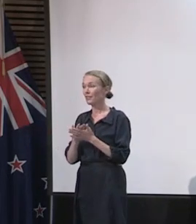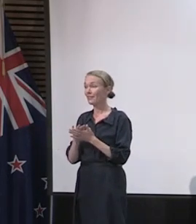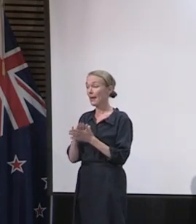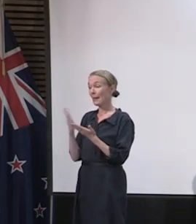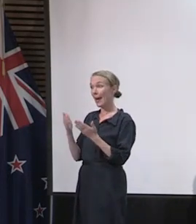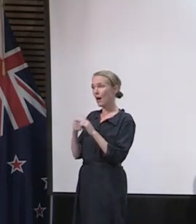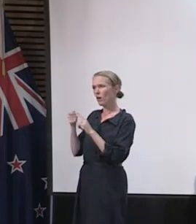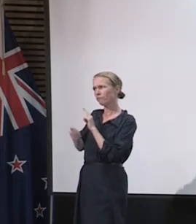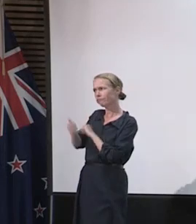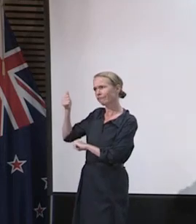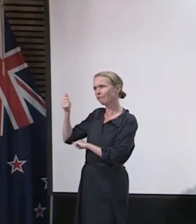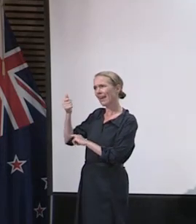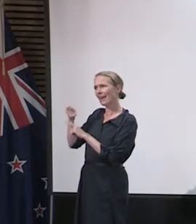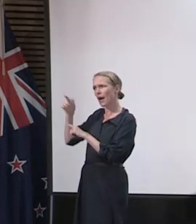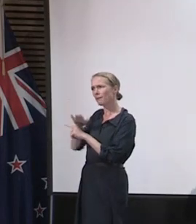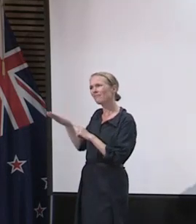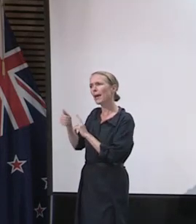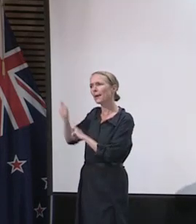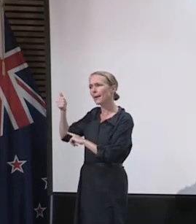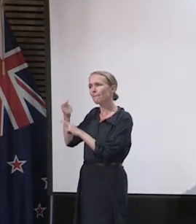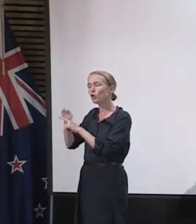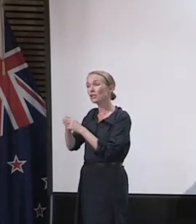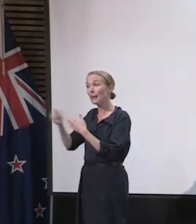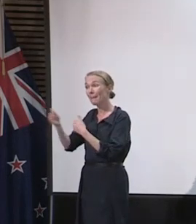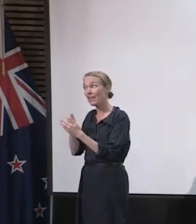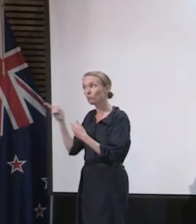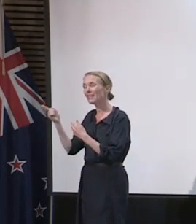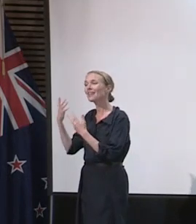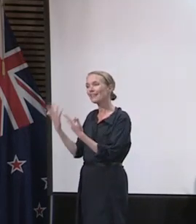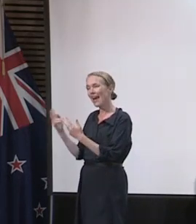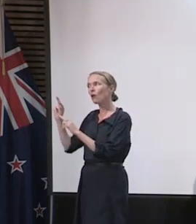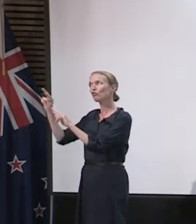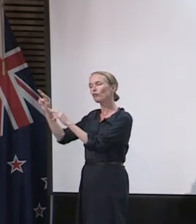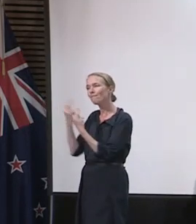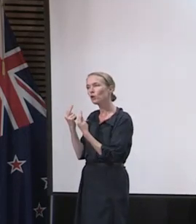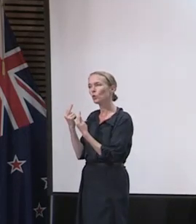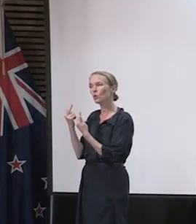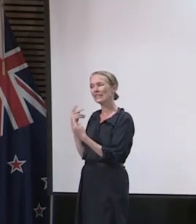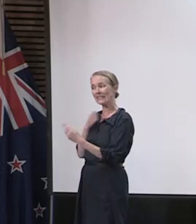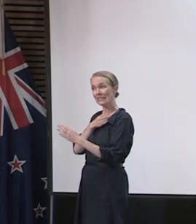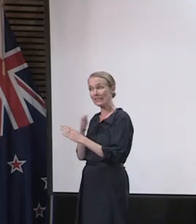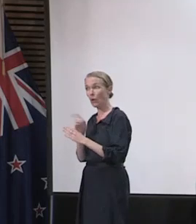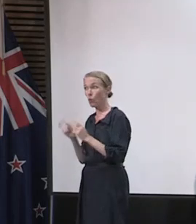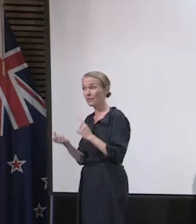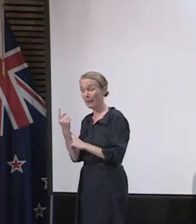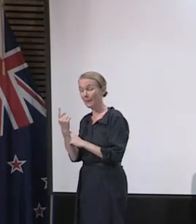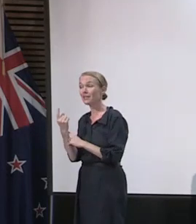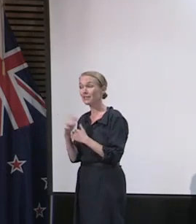in Auckland looking at some of the response that's been provided out of Spark Arena and the care that's been provided, just to see that it